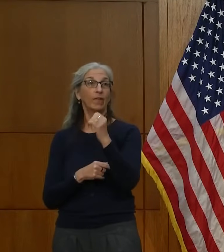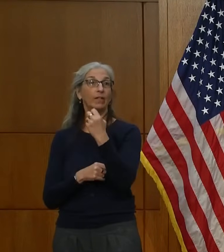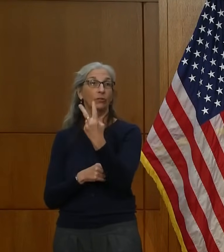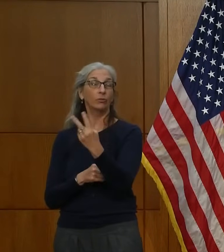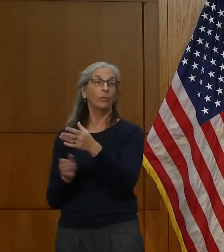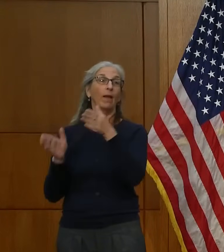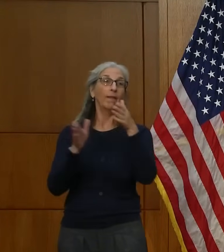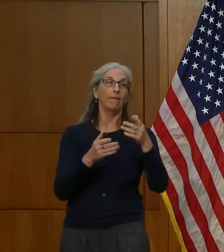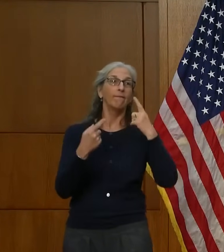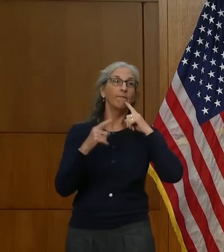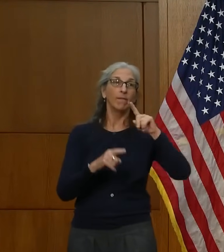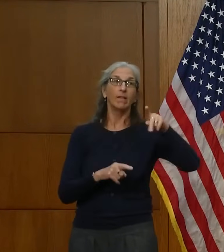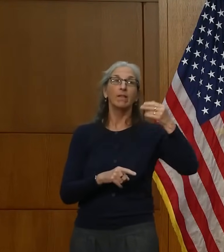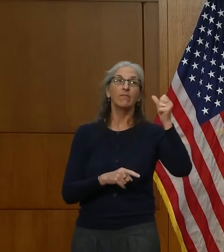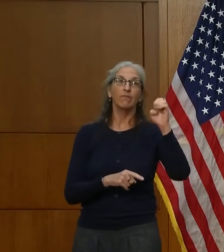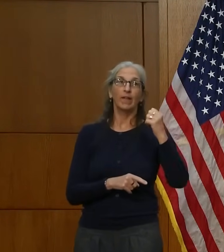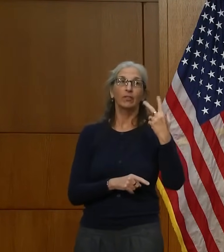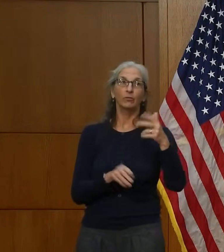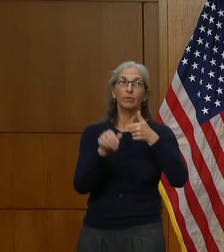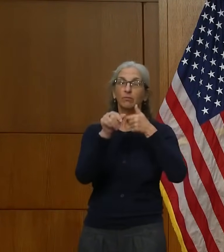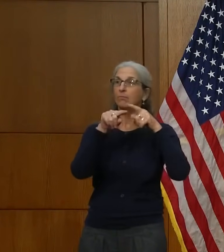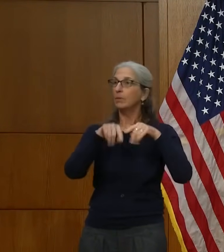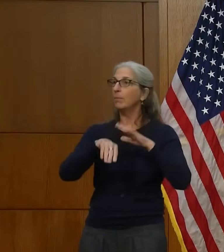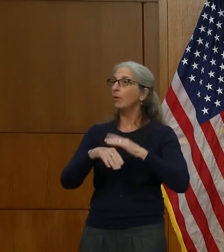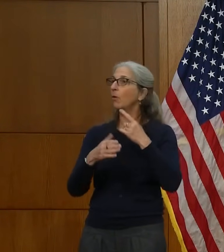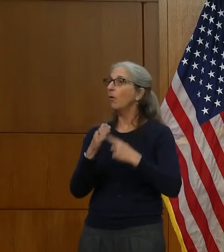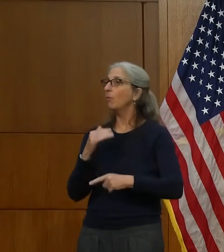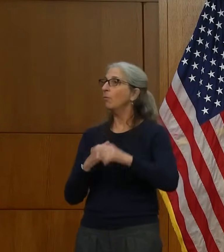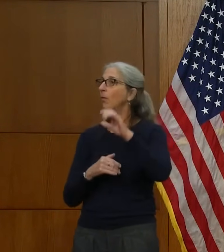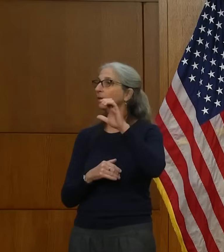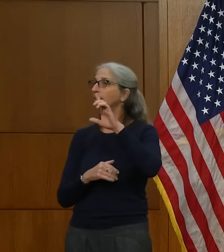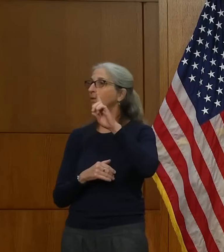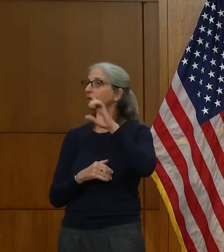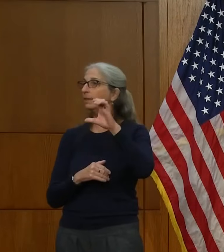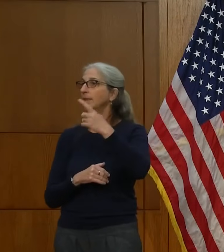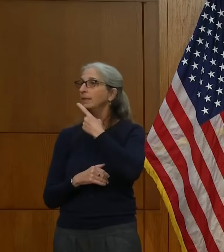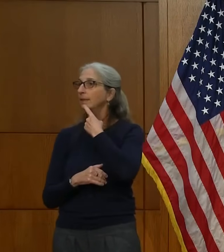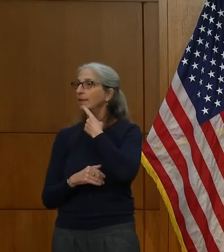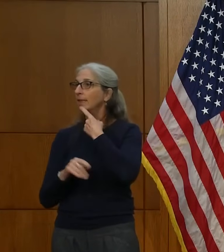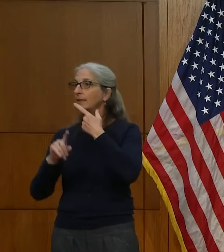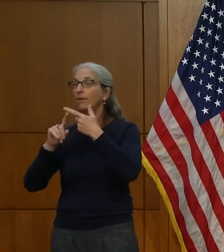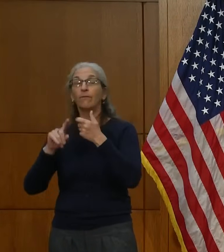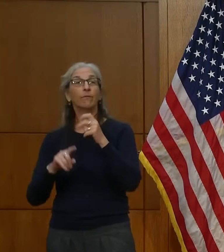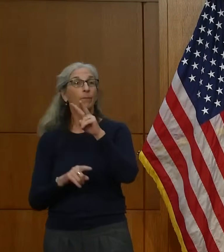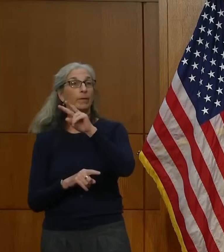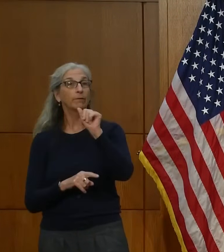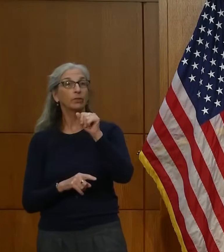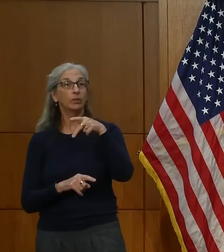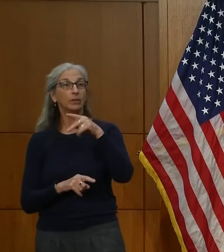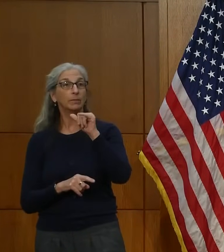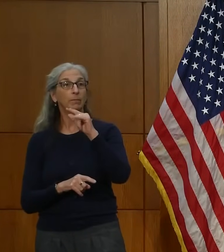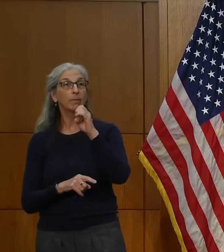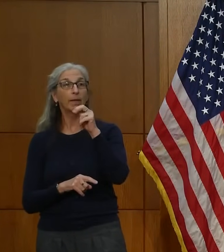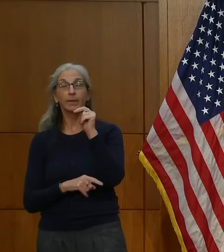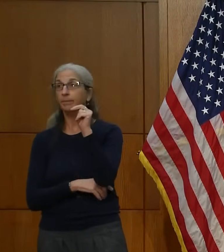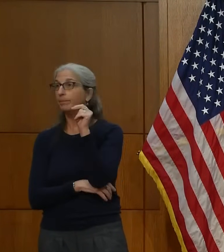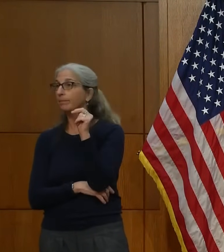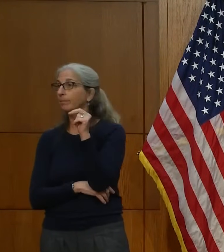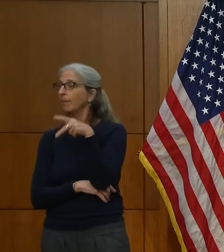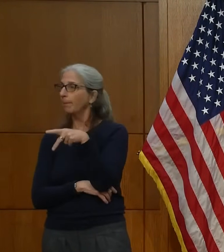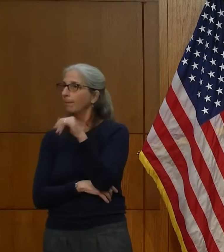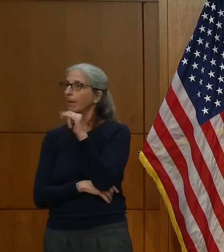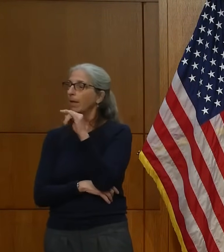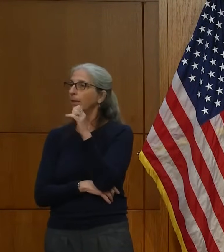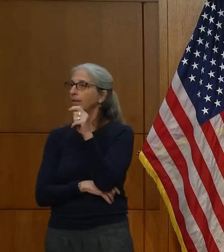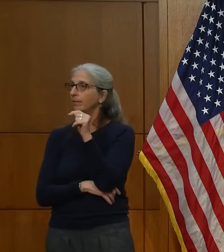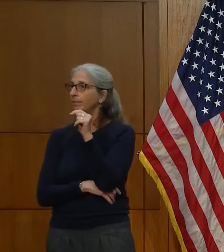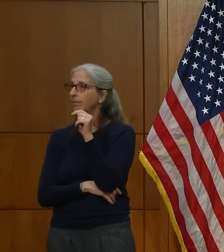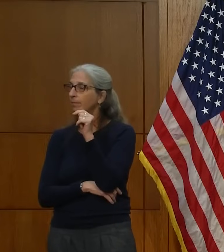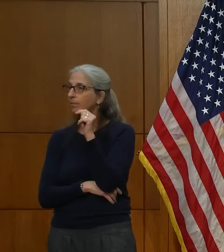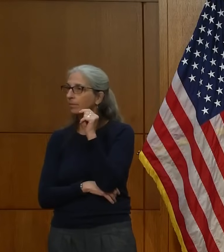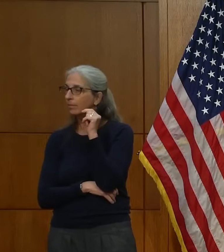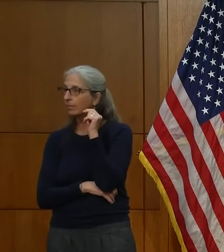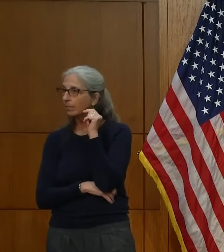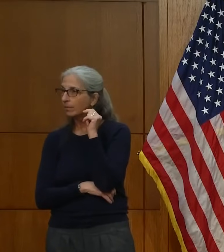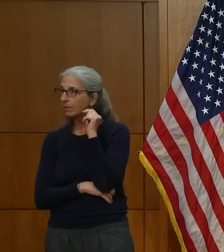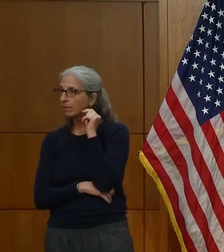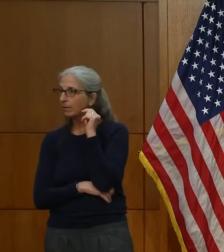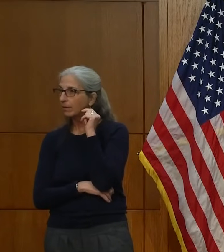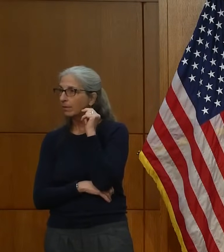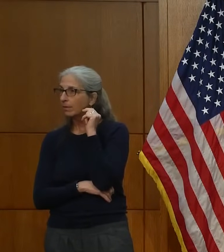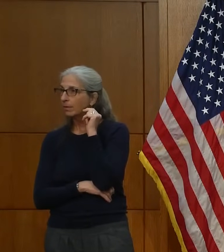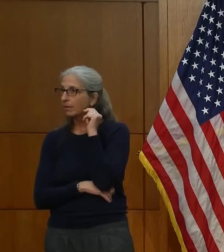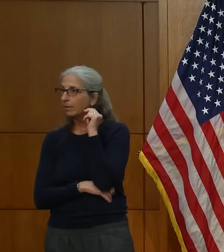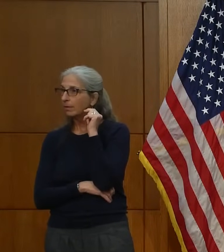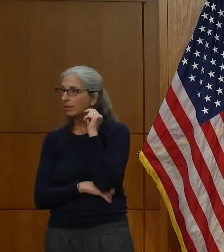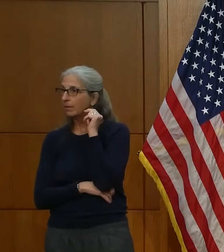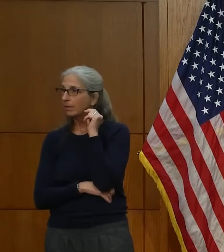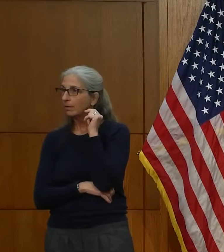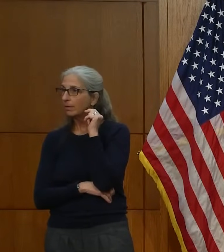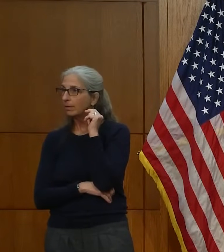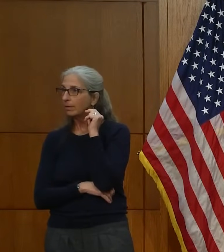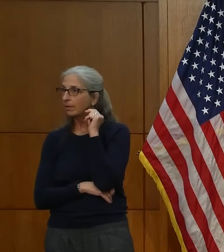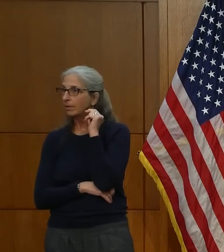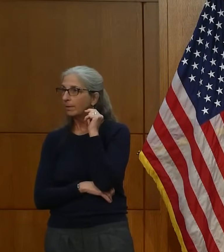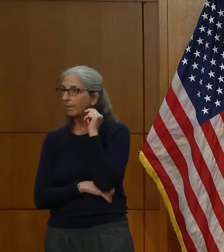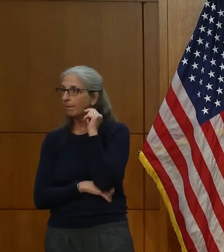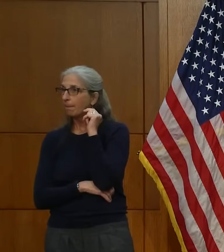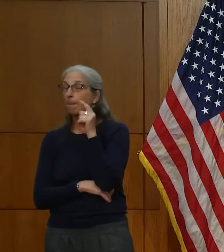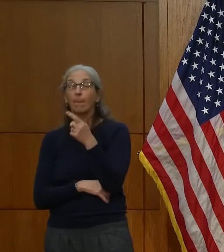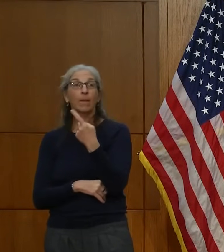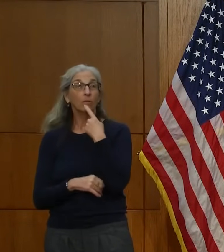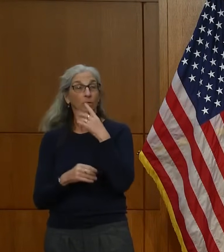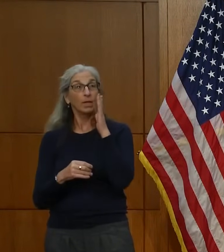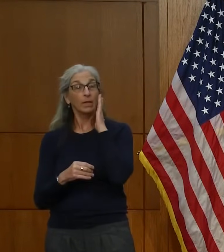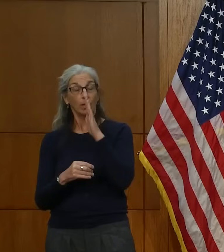THAT INFORMATION UVA VIRGINIAN